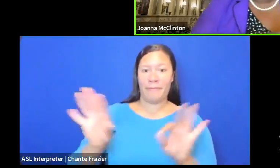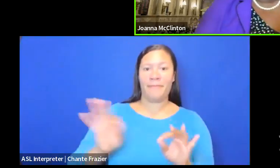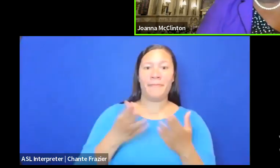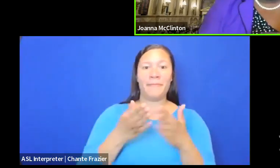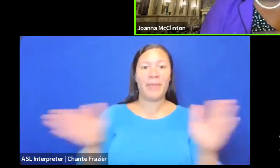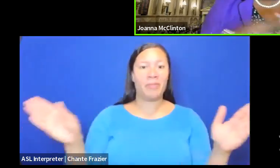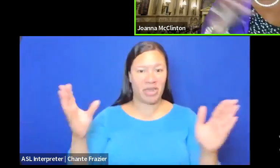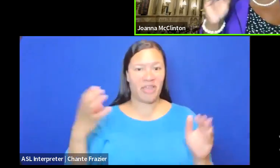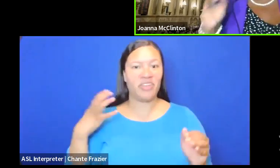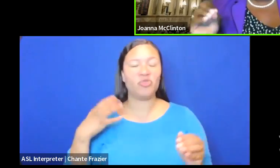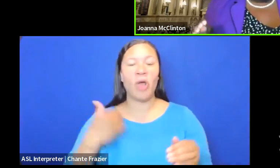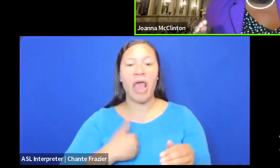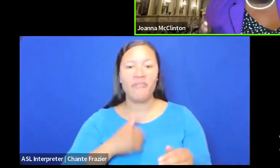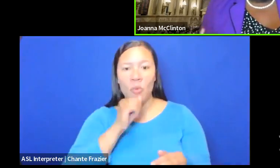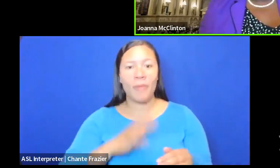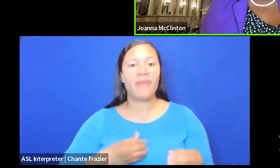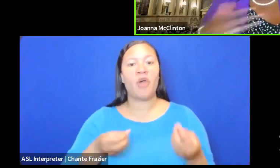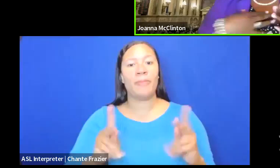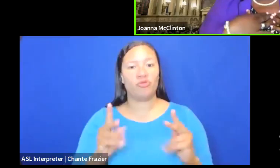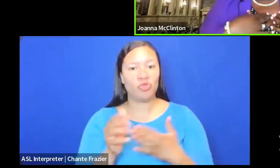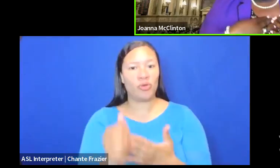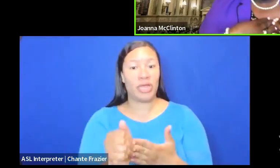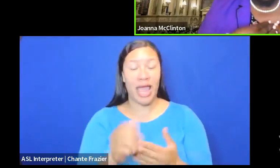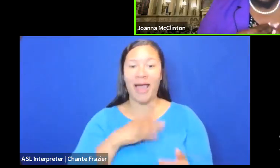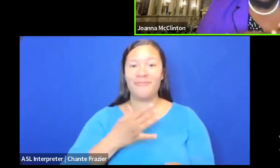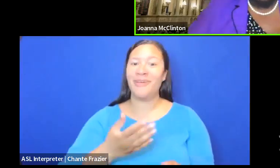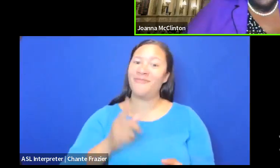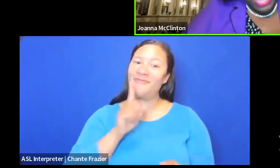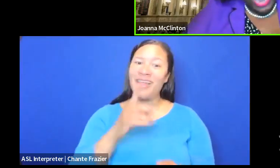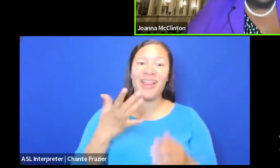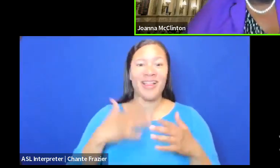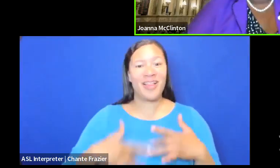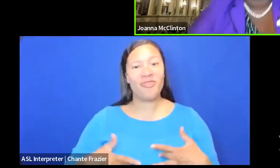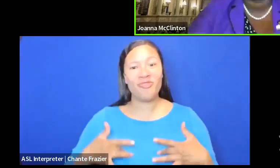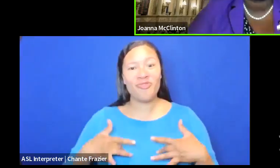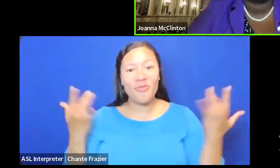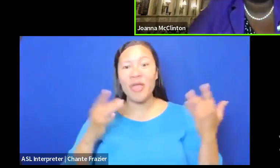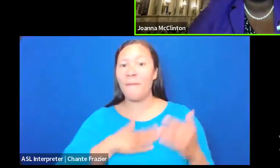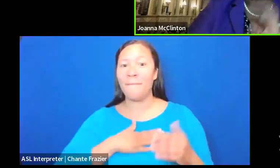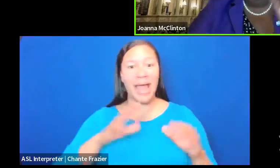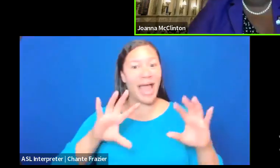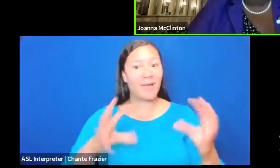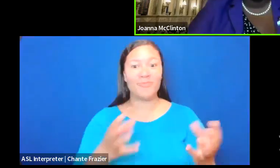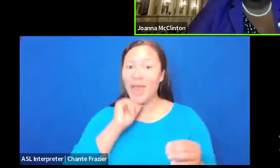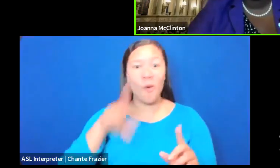around and see a woman in the governor's mansion. One day in this Commonwealth we will look around and see more women